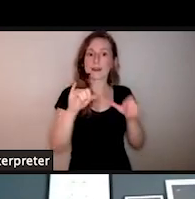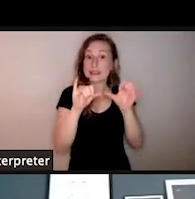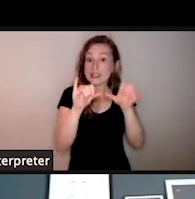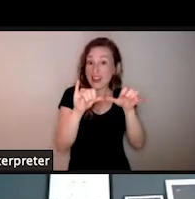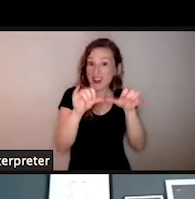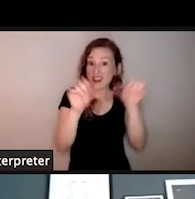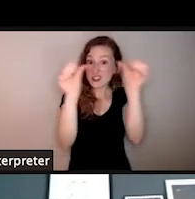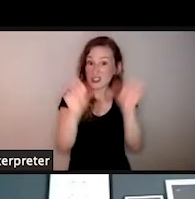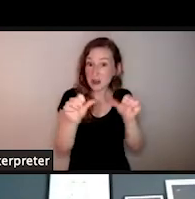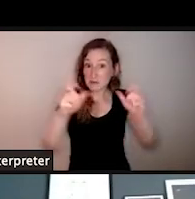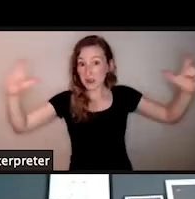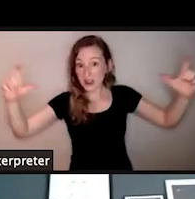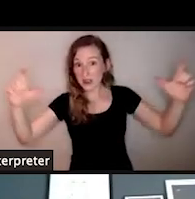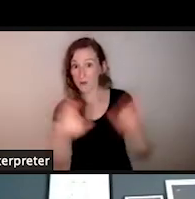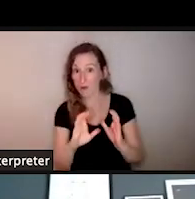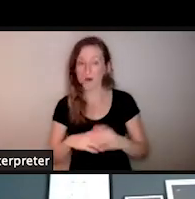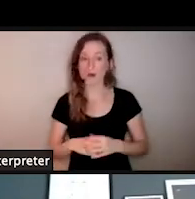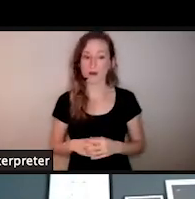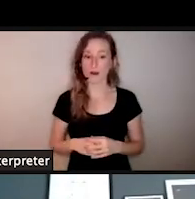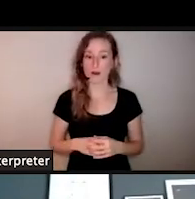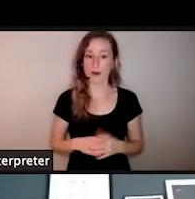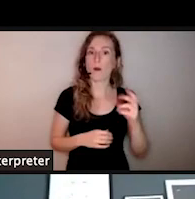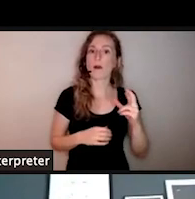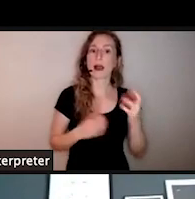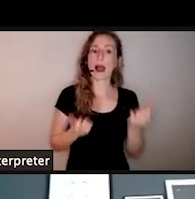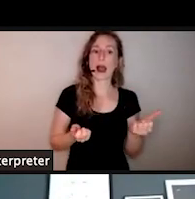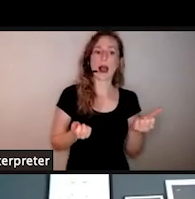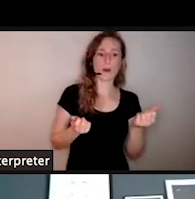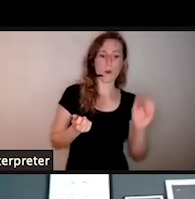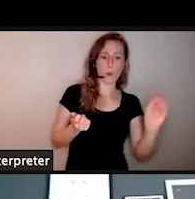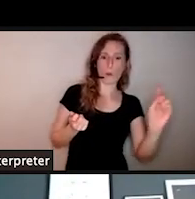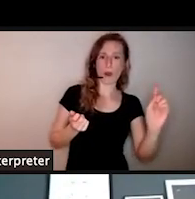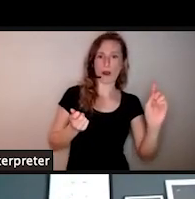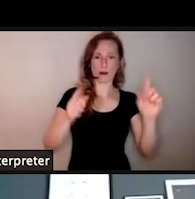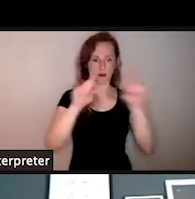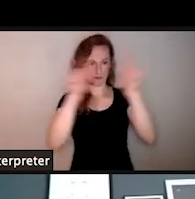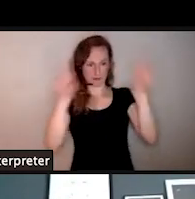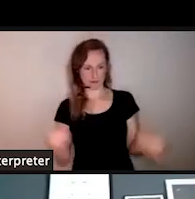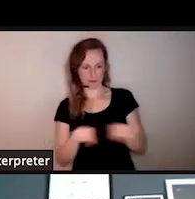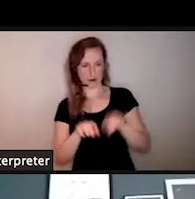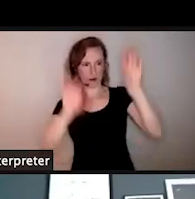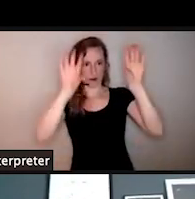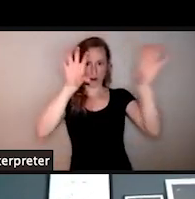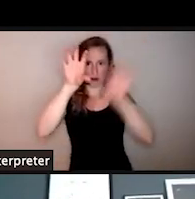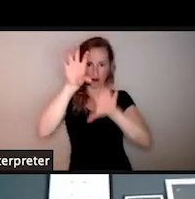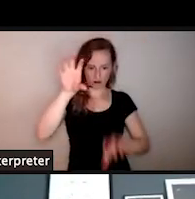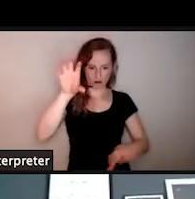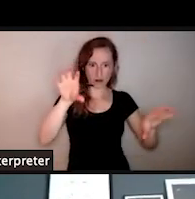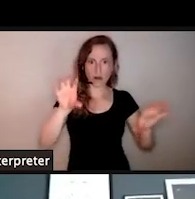Or how much space they take up on the canvas? Kenda, what are you noticing about this painting?